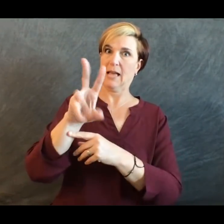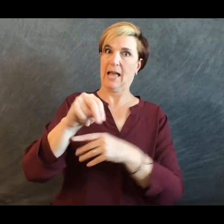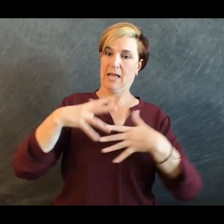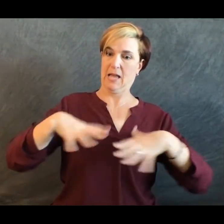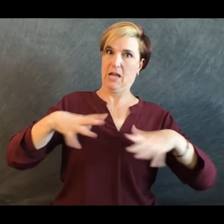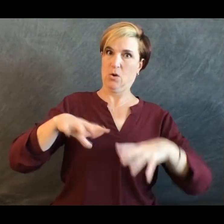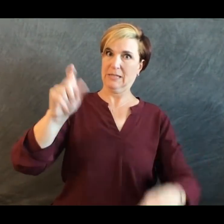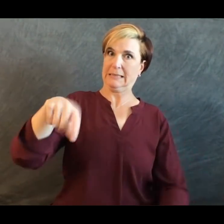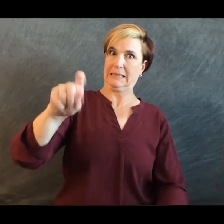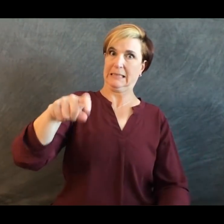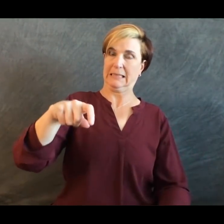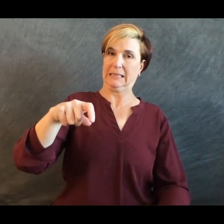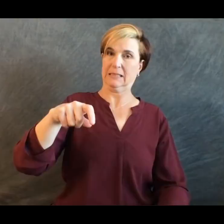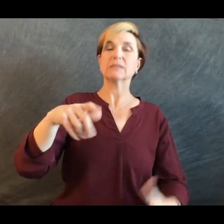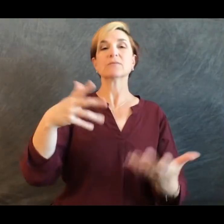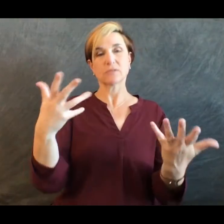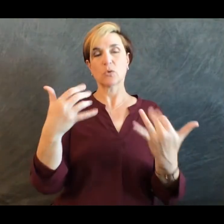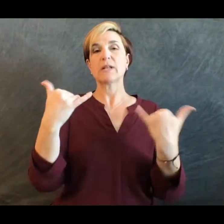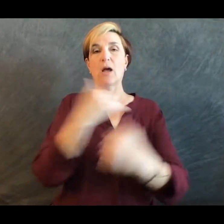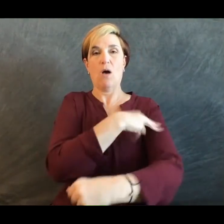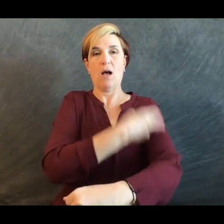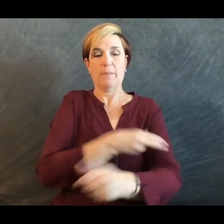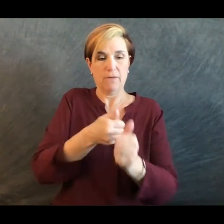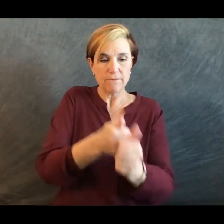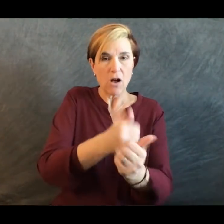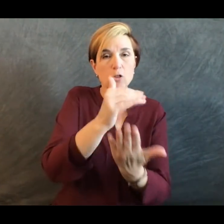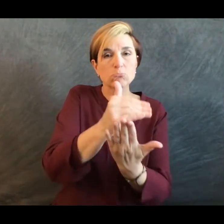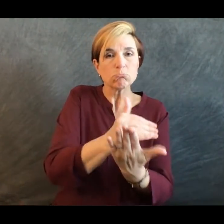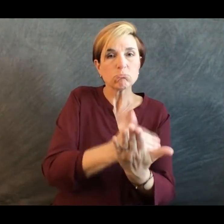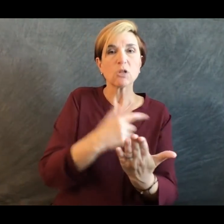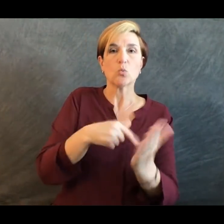supply we've heard concerns that maybe hospitals might not want to do that